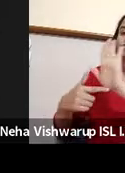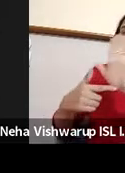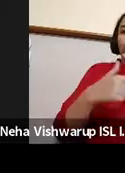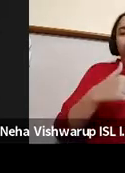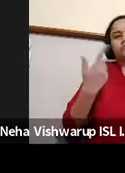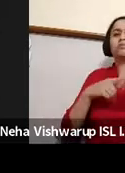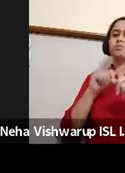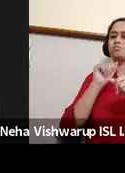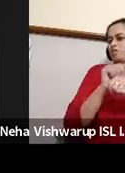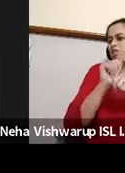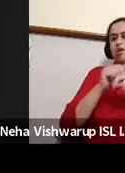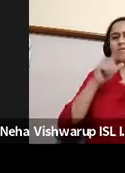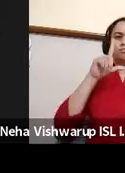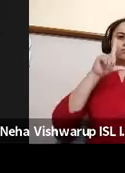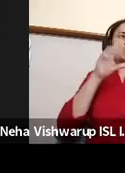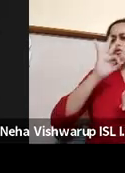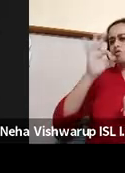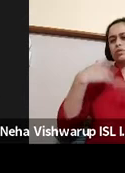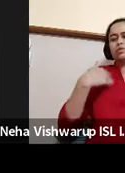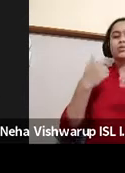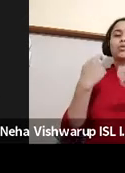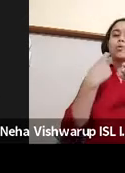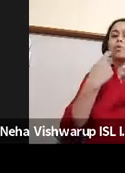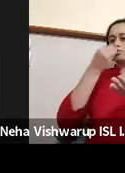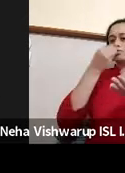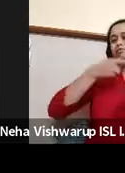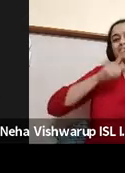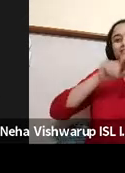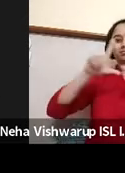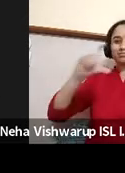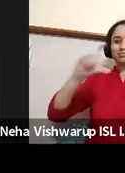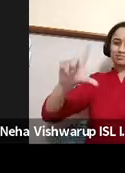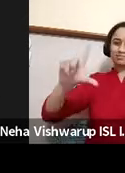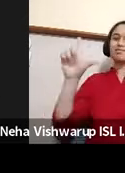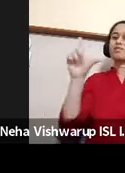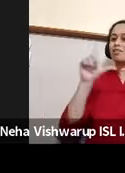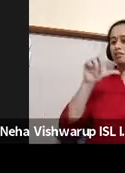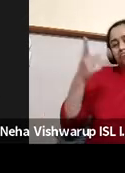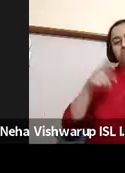perhaps one for a ration card or some form of government entitlement as far as assumptions go